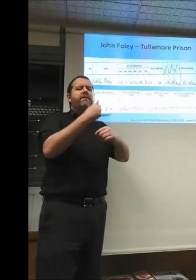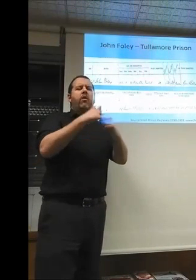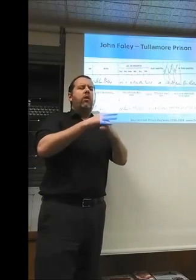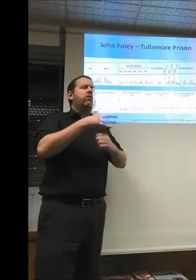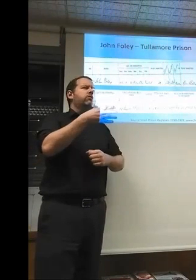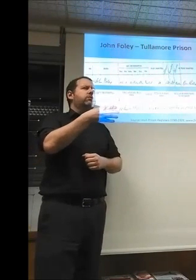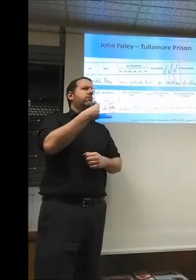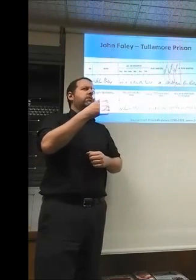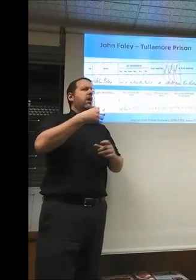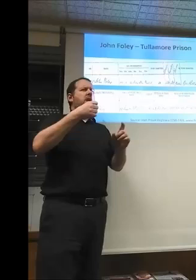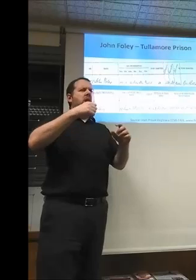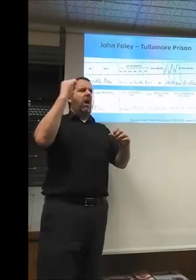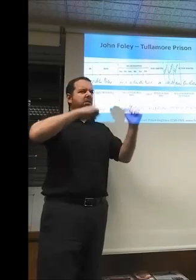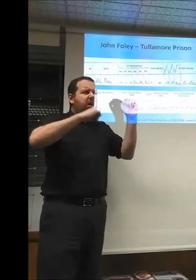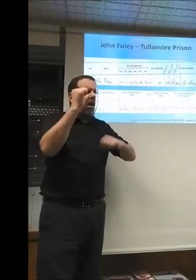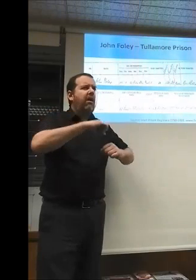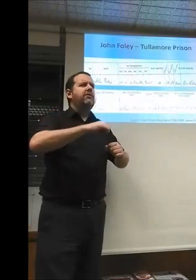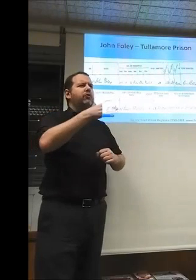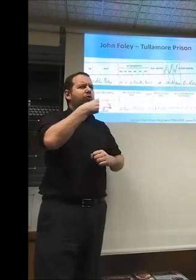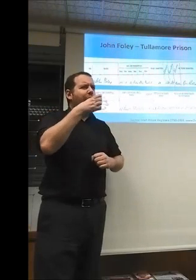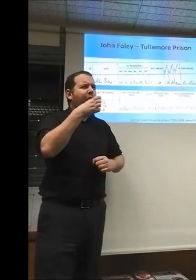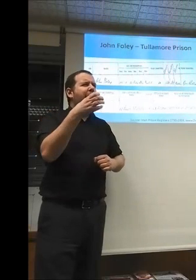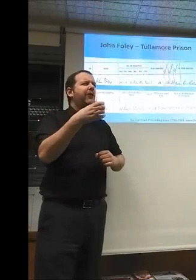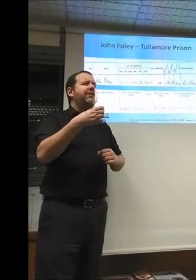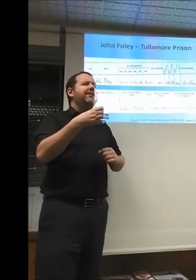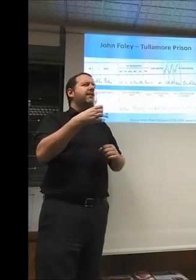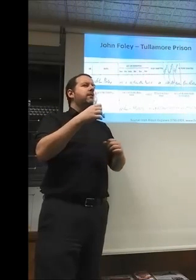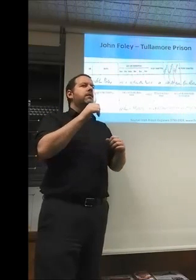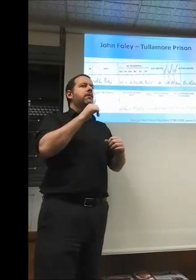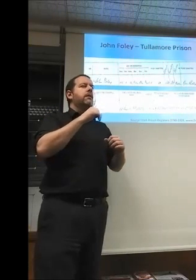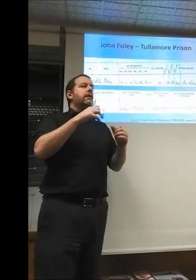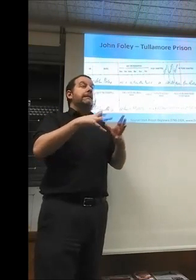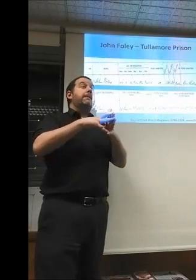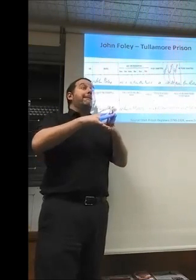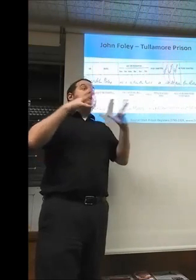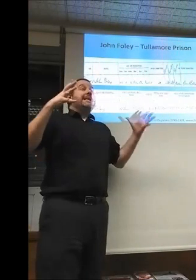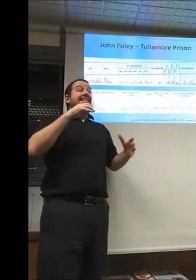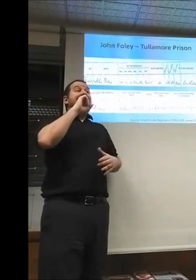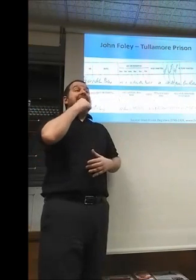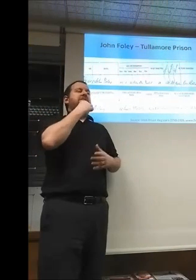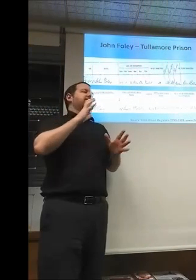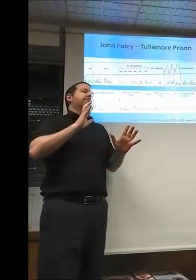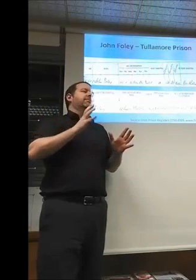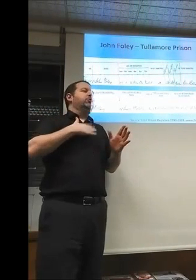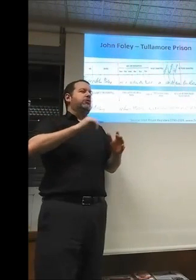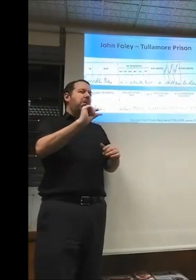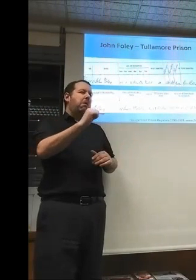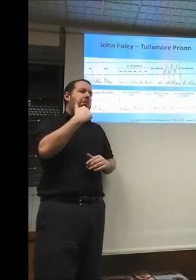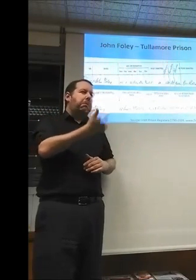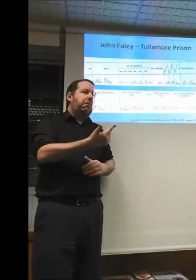So that’s just one example, fourteen days is very short, just two weeks and then you’re sent off on your way.